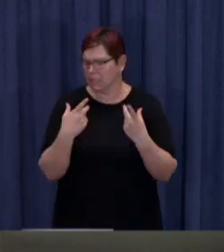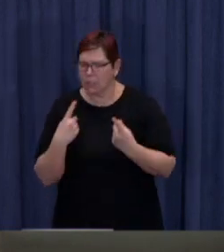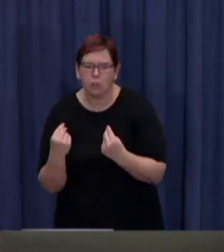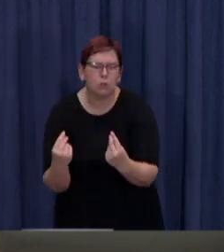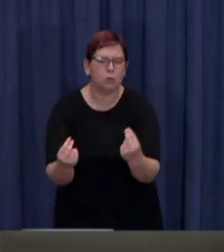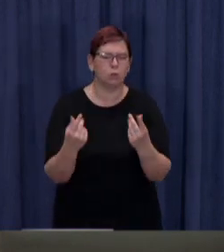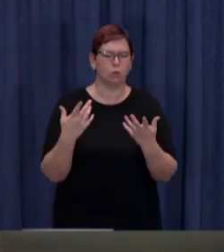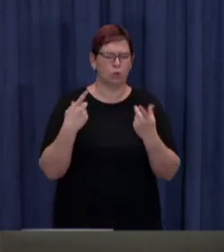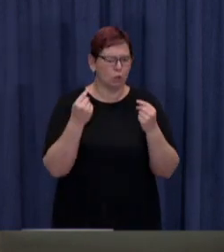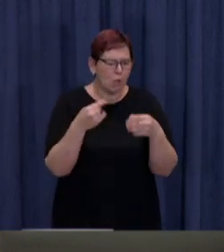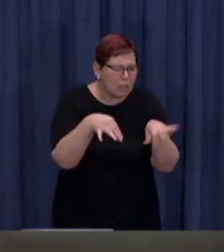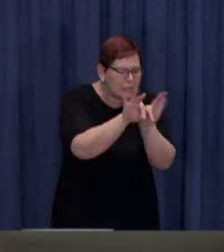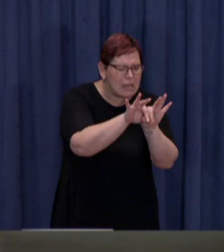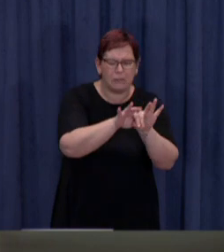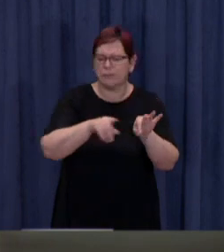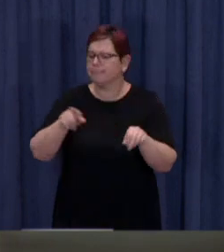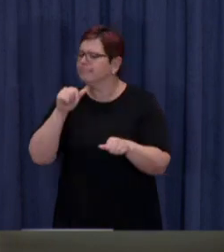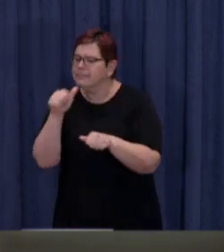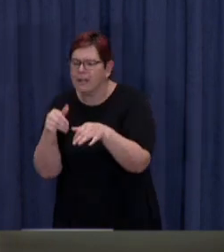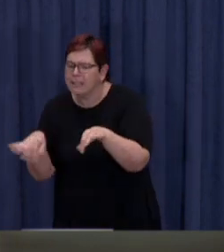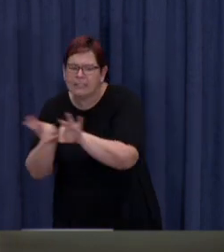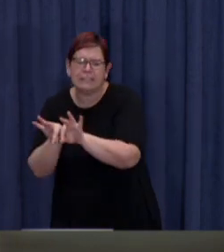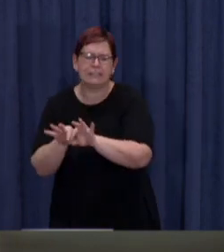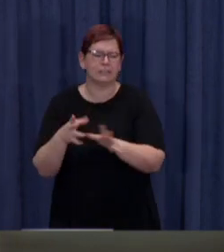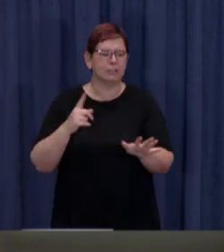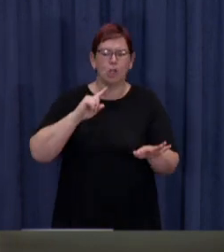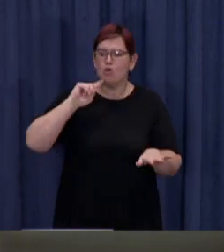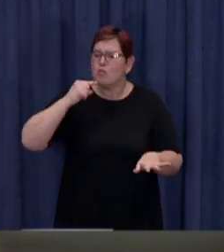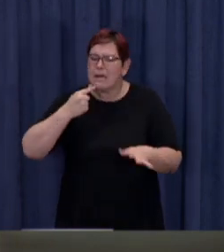as well as to determine together with the other governments ways in which we